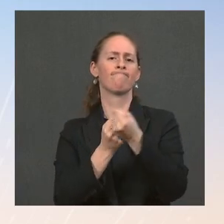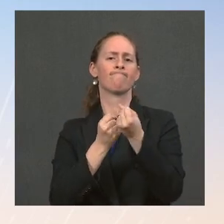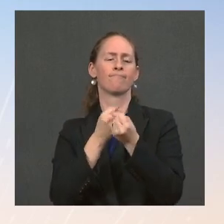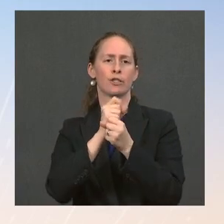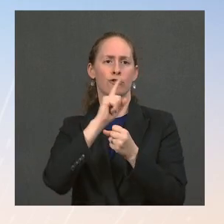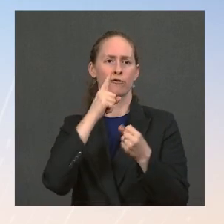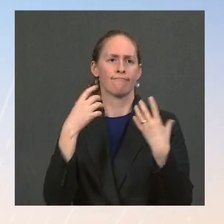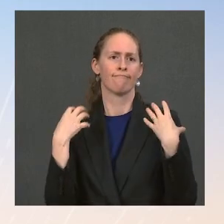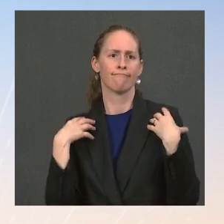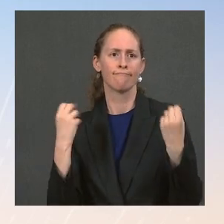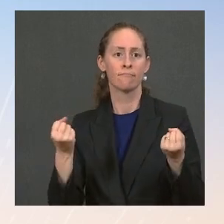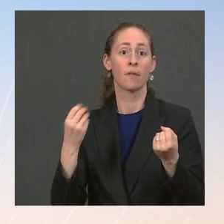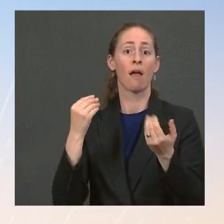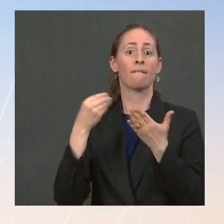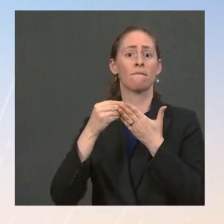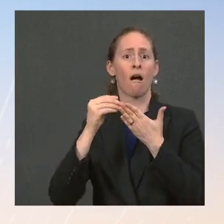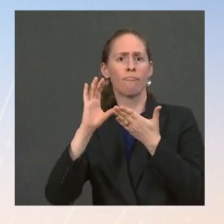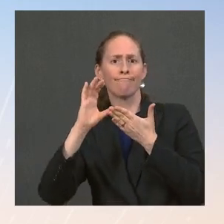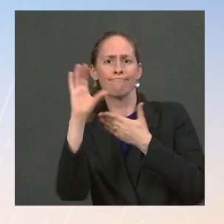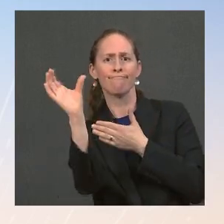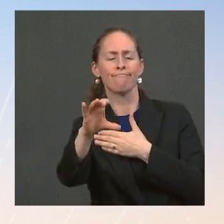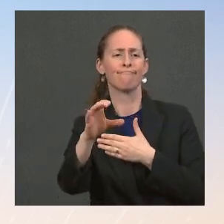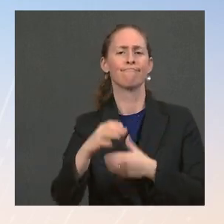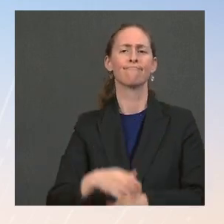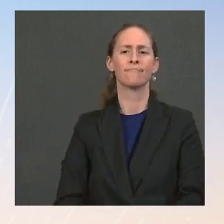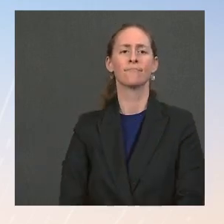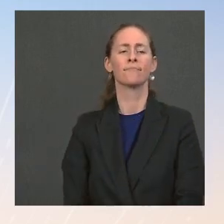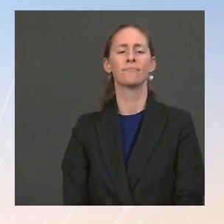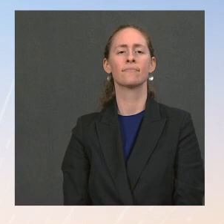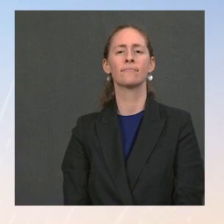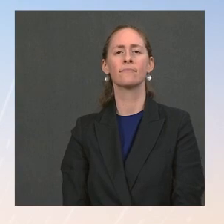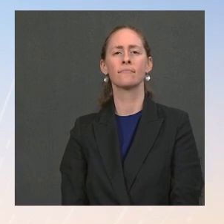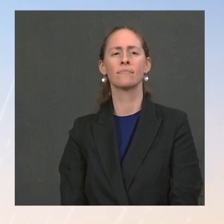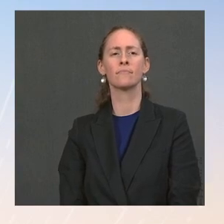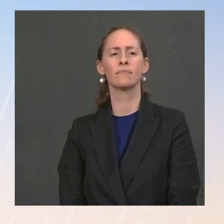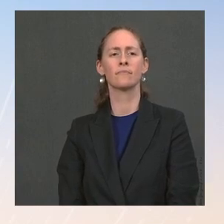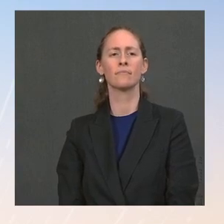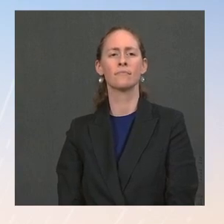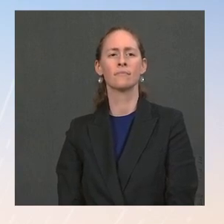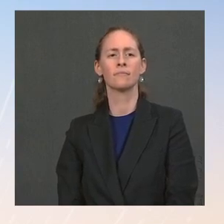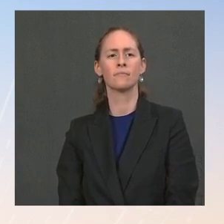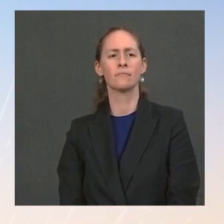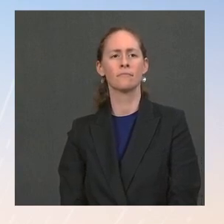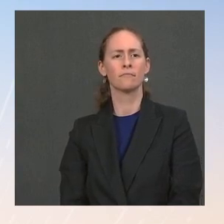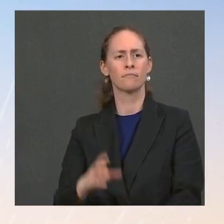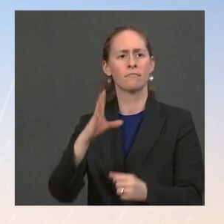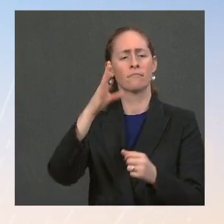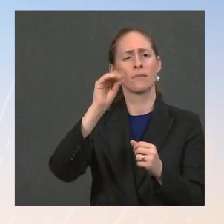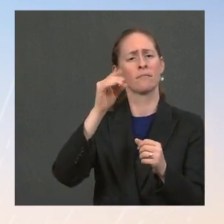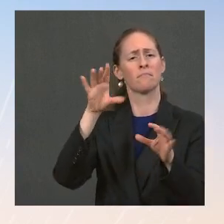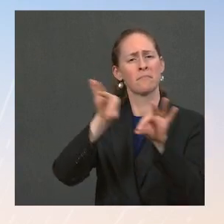ensure all relevant departments and agencies have messaged their workforce to provide guidance; increased intelligence collection and analytic focus